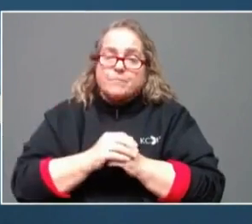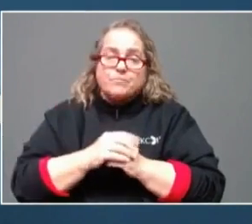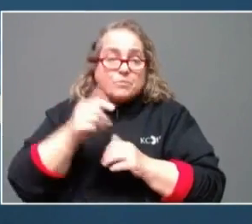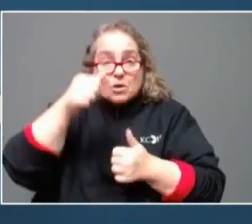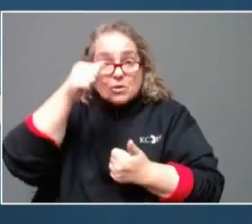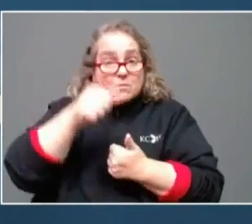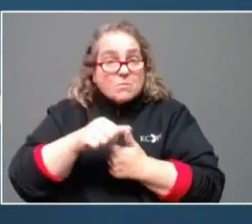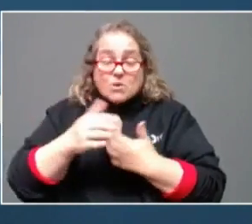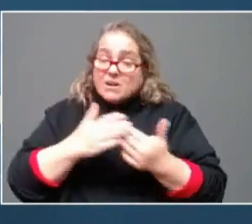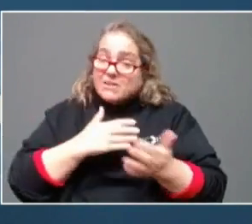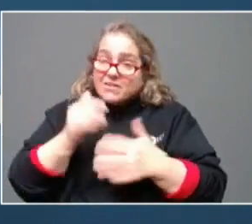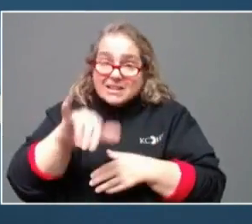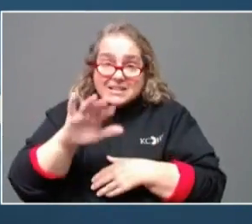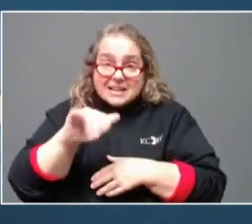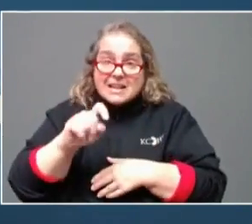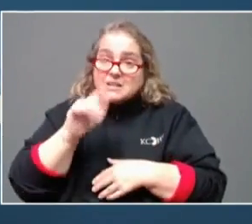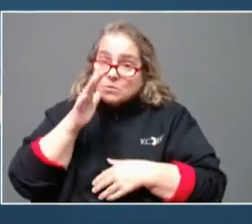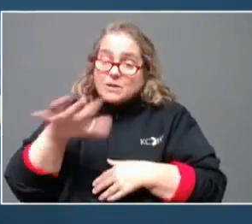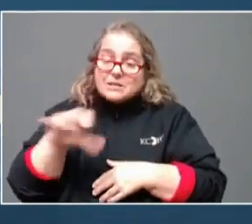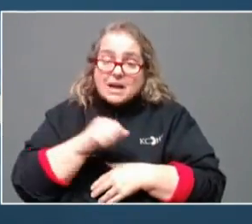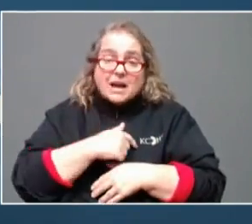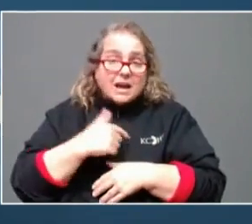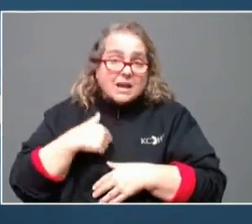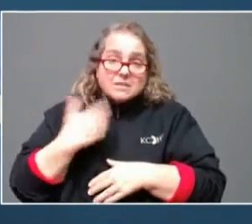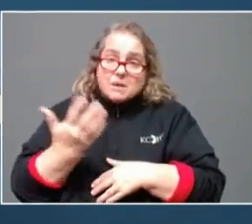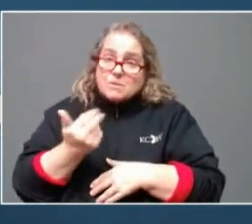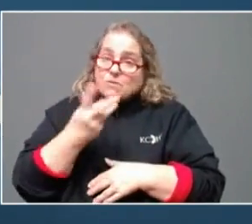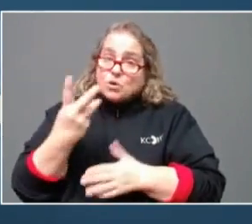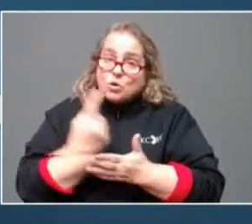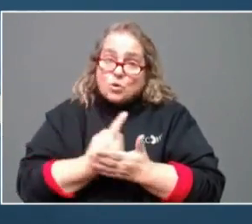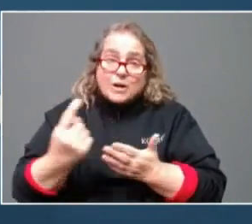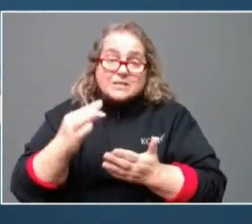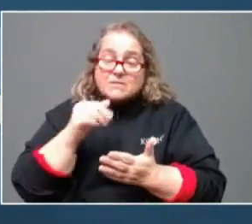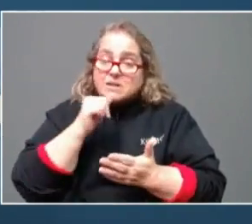going to take us at least a couple of weeks, if not three, to get to a much safer place.